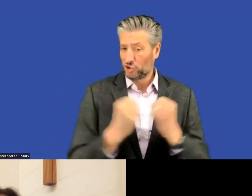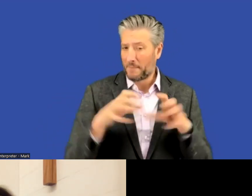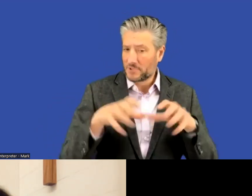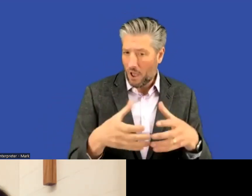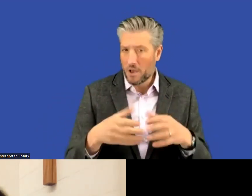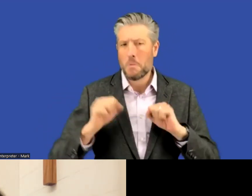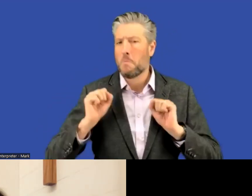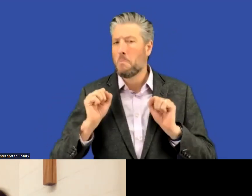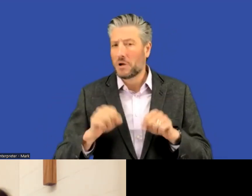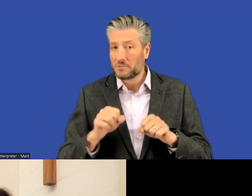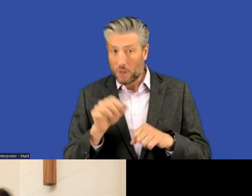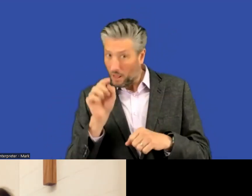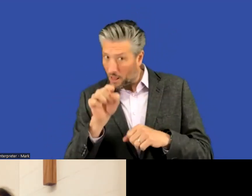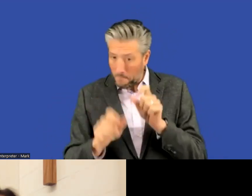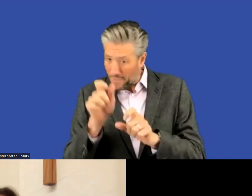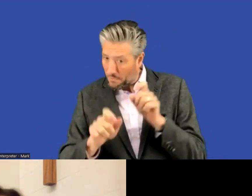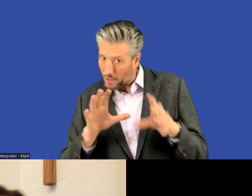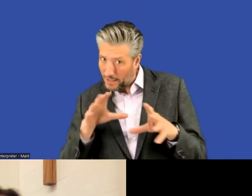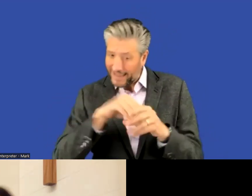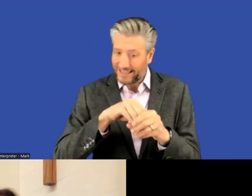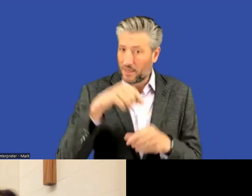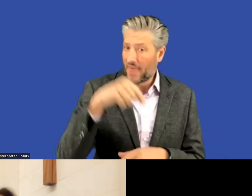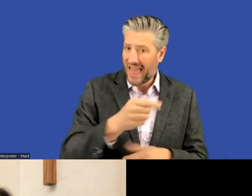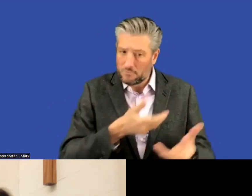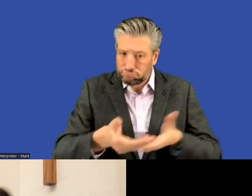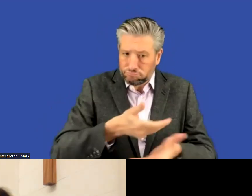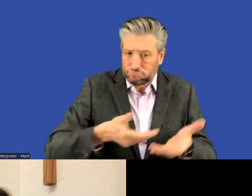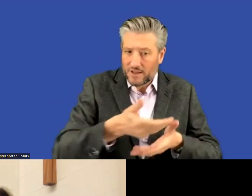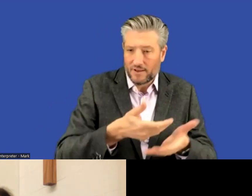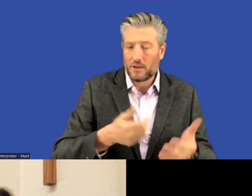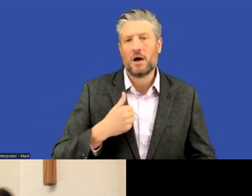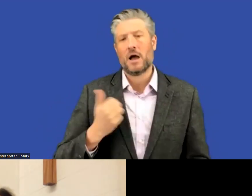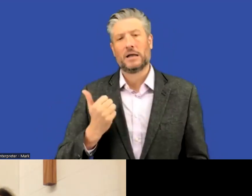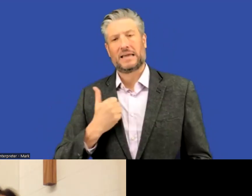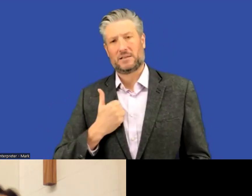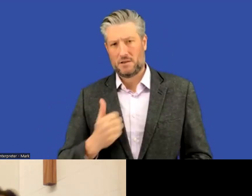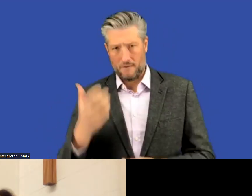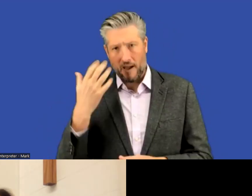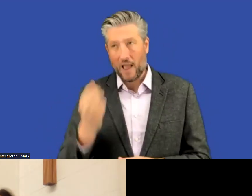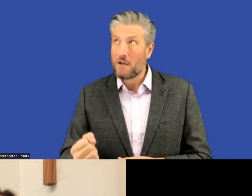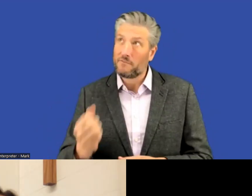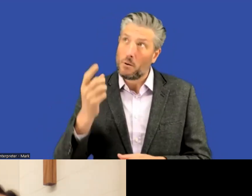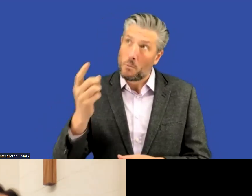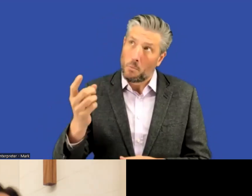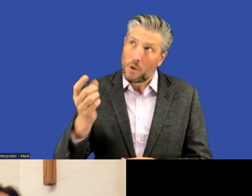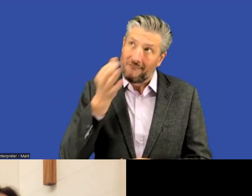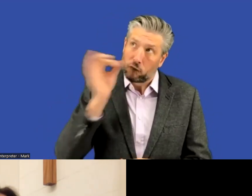We were discussing that Canada is bilingual, so there may be other things on the other